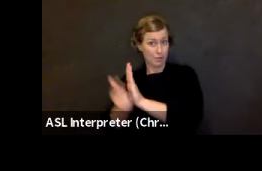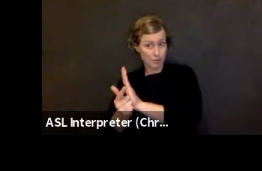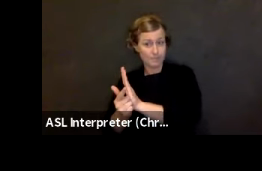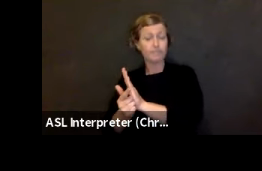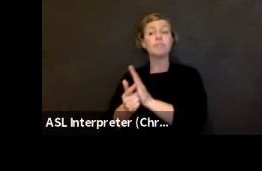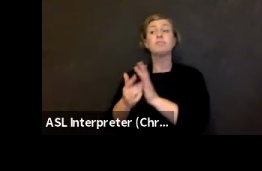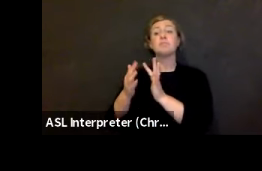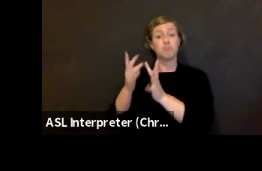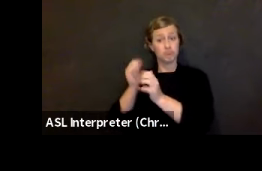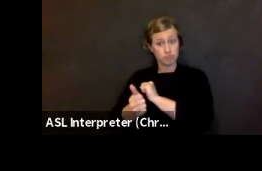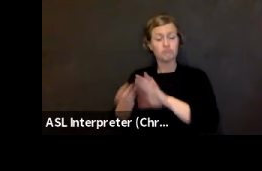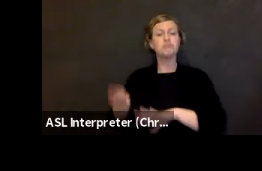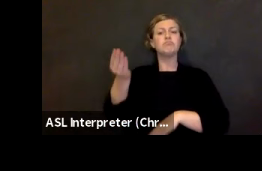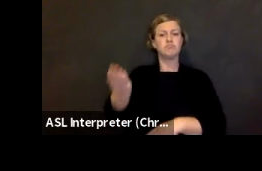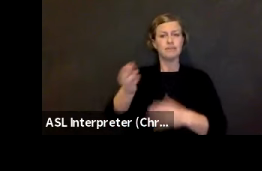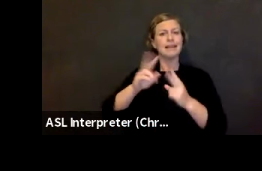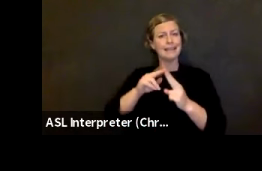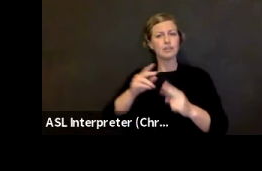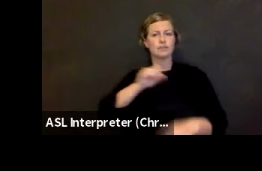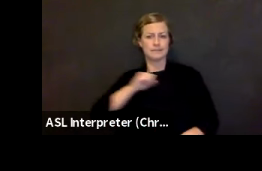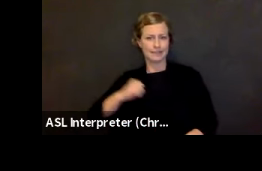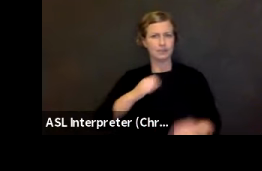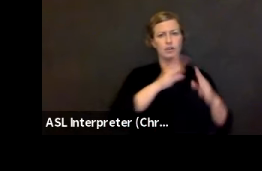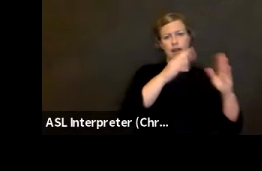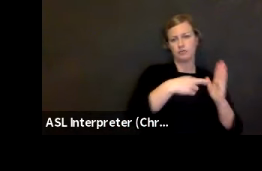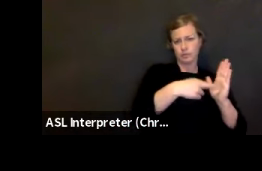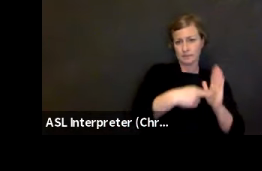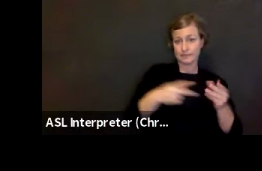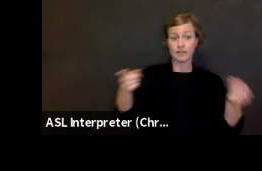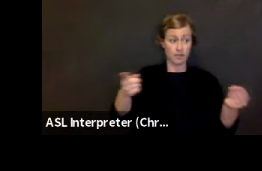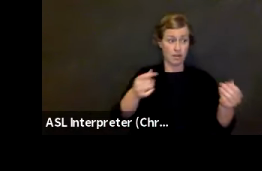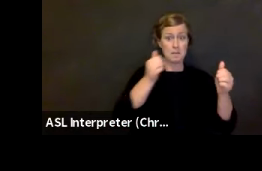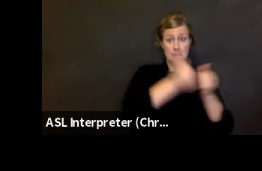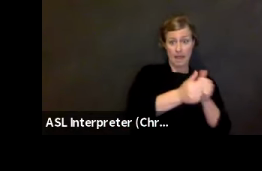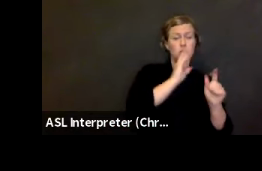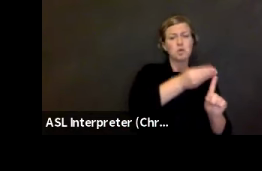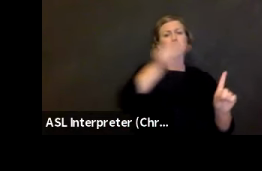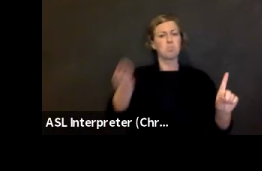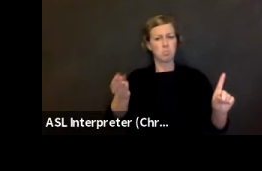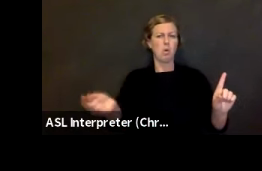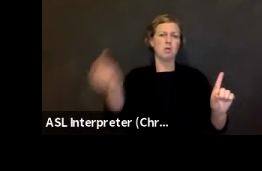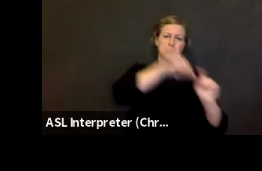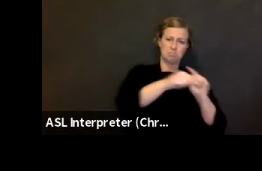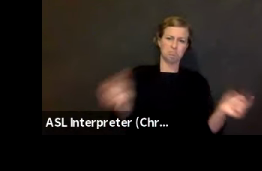strings and they might have funding or a cost assessment attached and then they go to a chamber floor, the house or